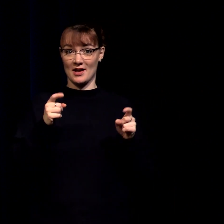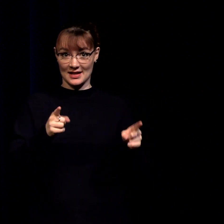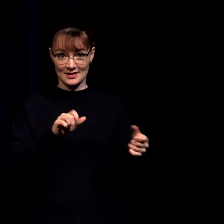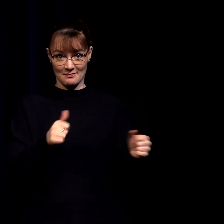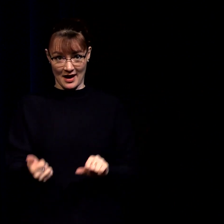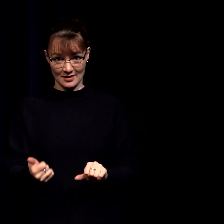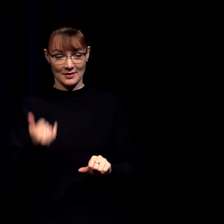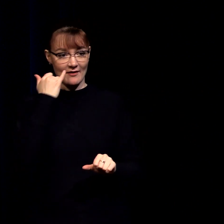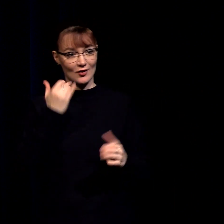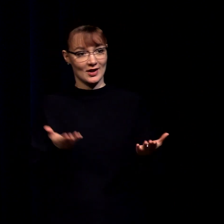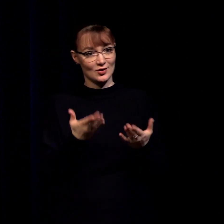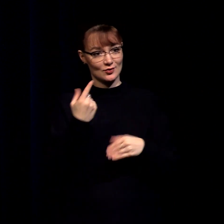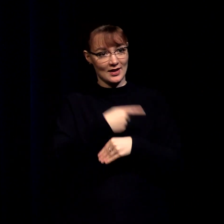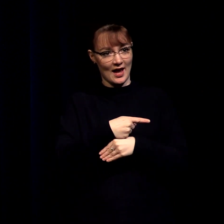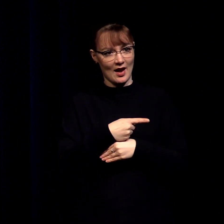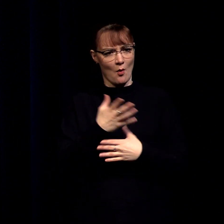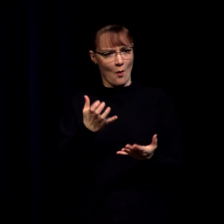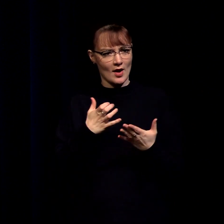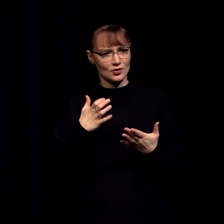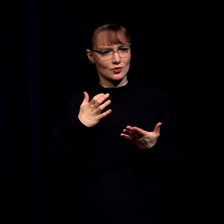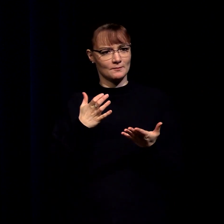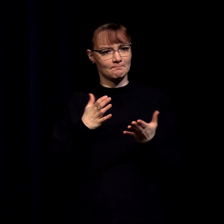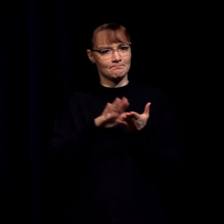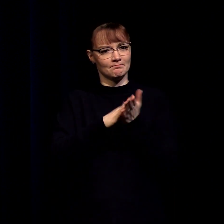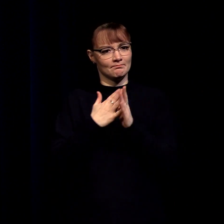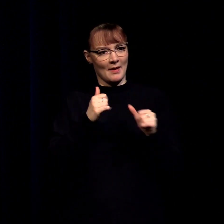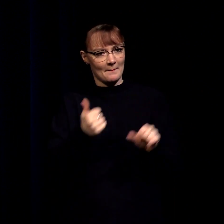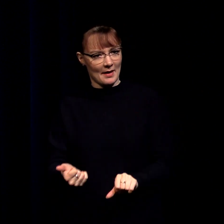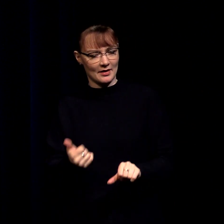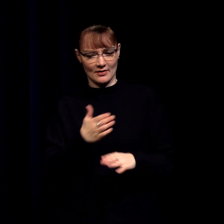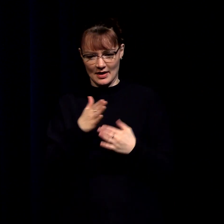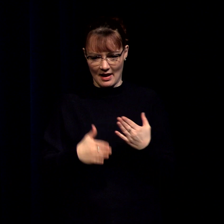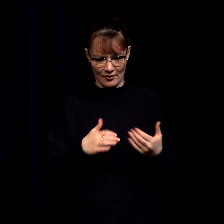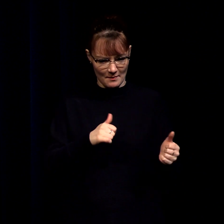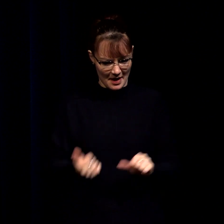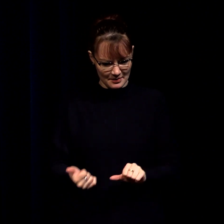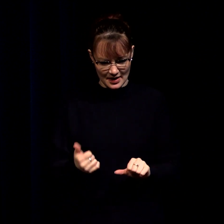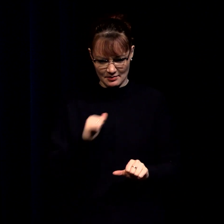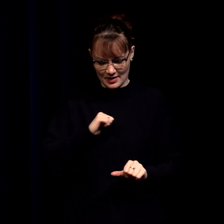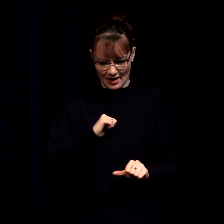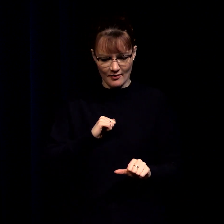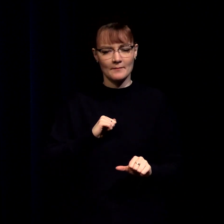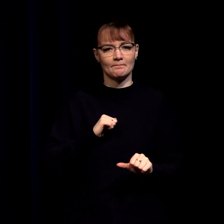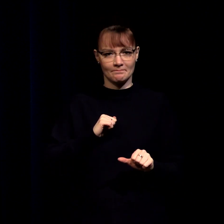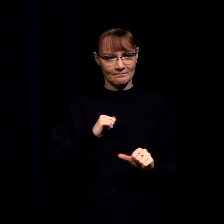even today, I want you just if something is stirring in you and you have never been baptized, you have that opportunity at the